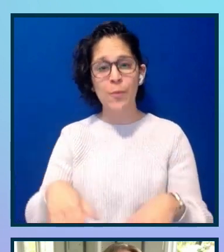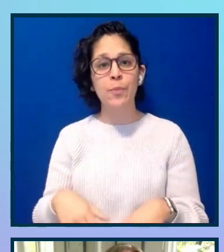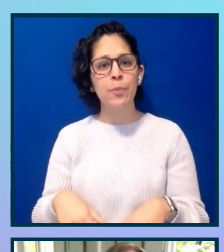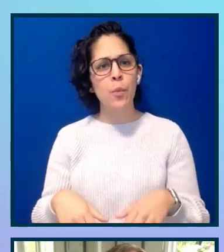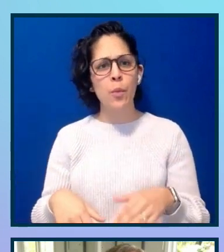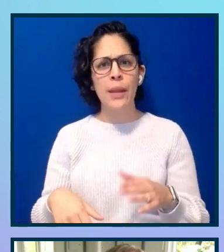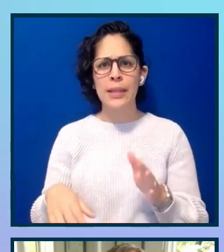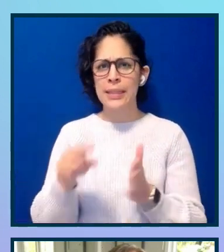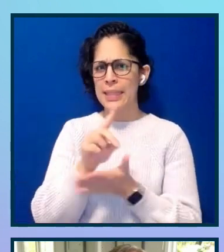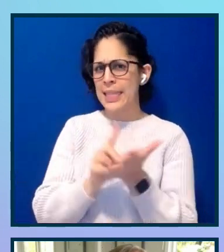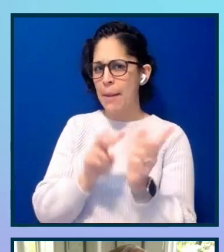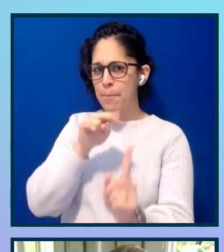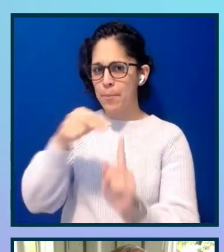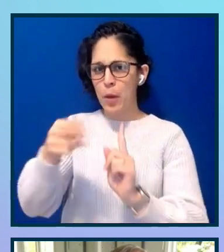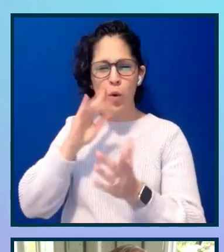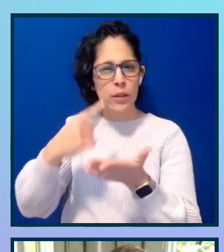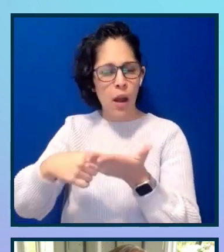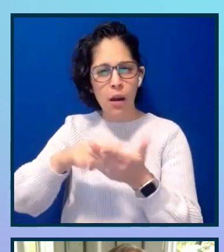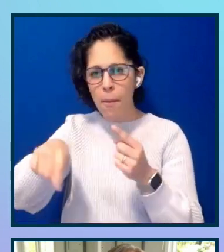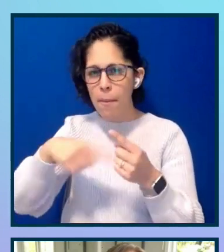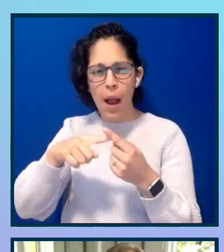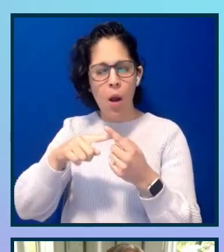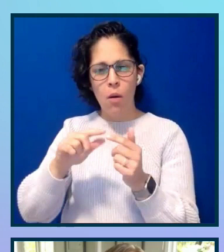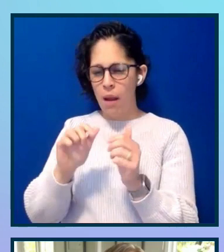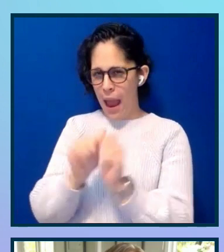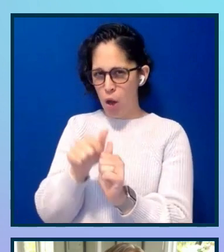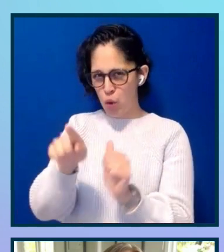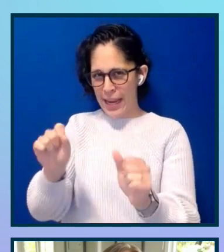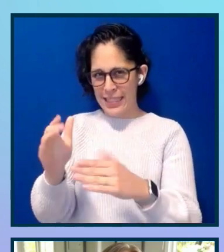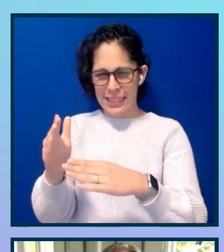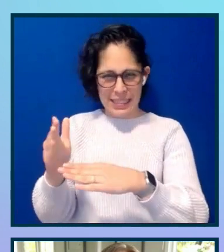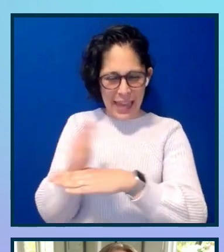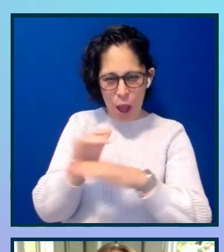we're gonna talk about how you can scale your value add as a designer,